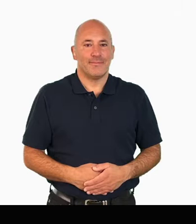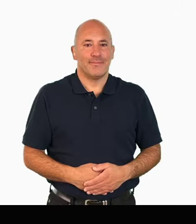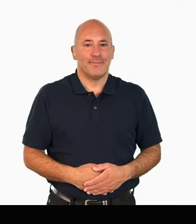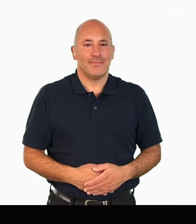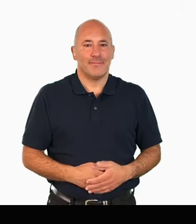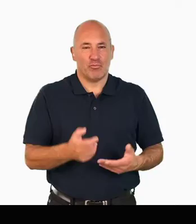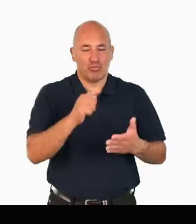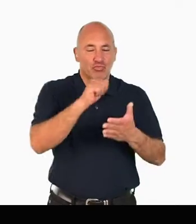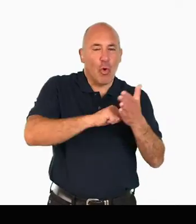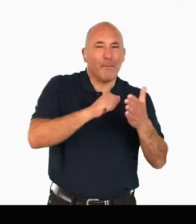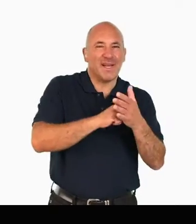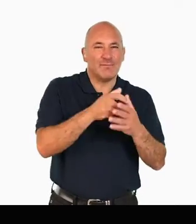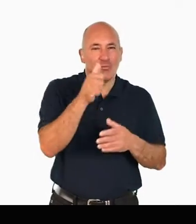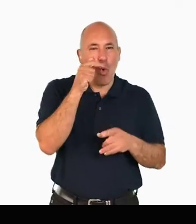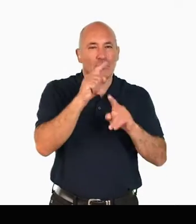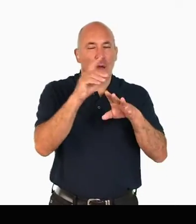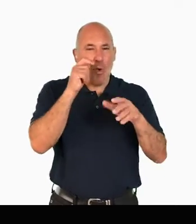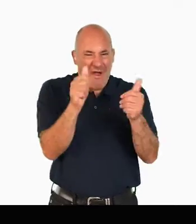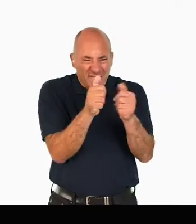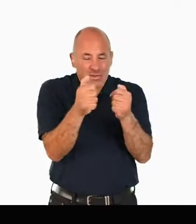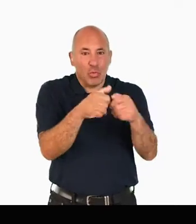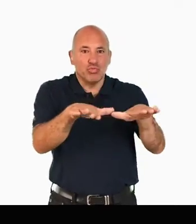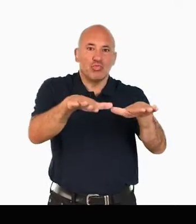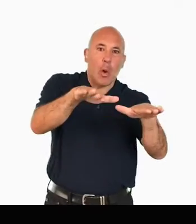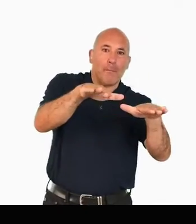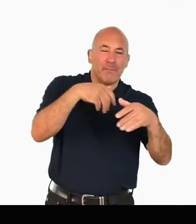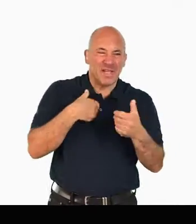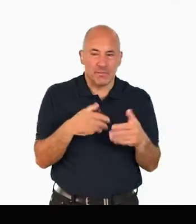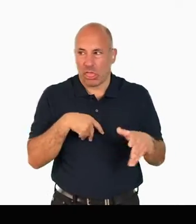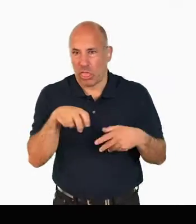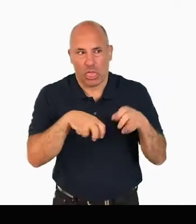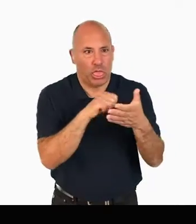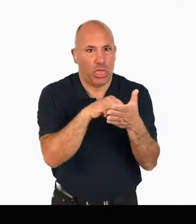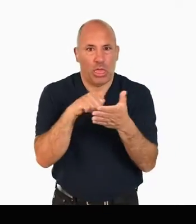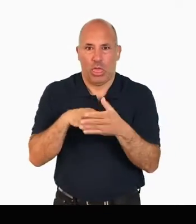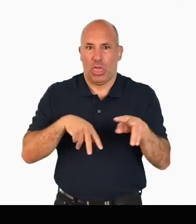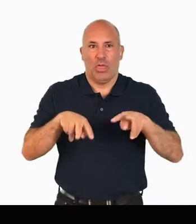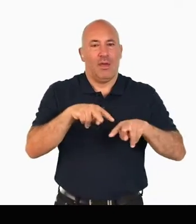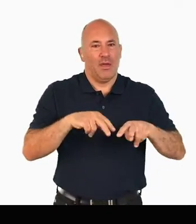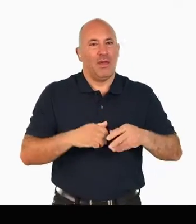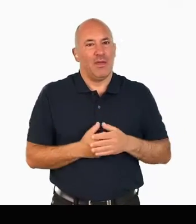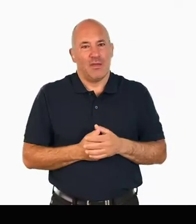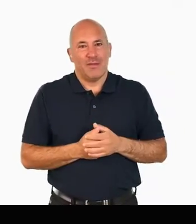To do shopping is like, you know, those video games with zombies is a bit like that.